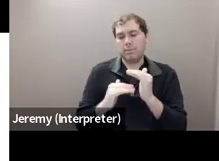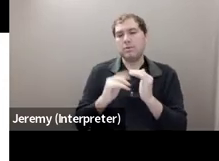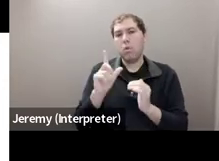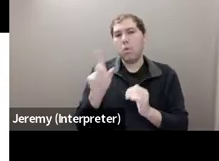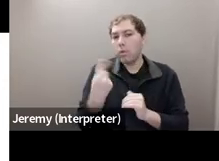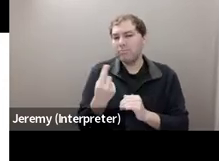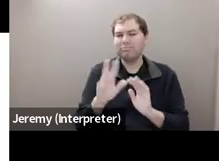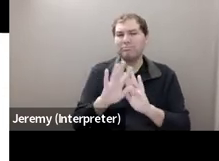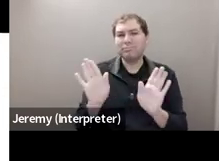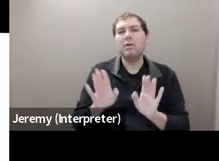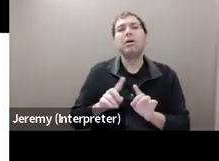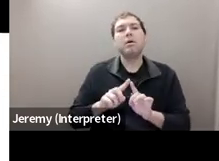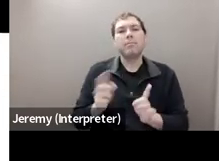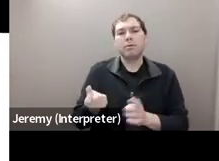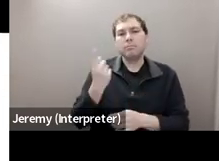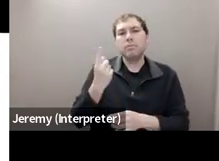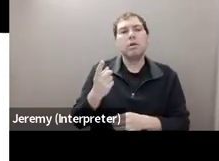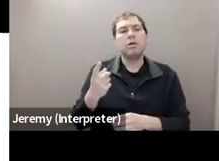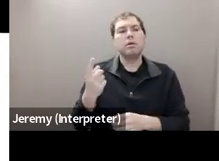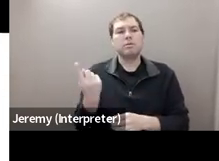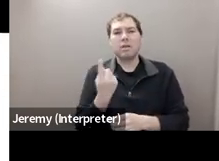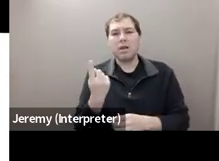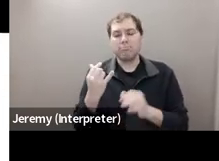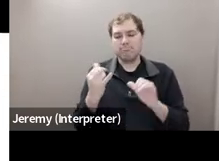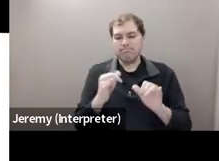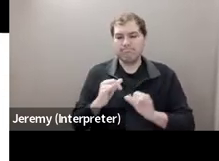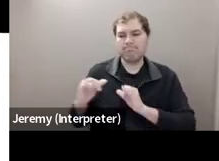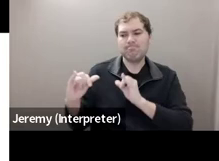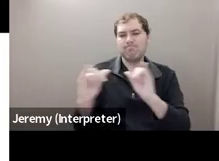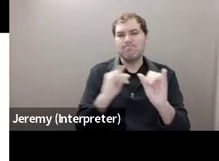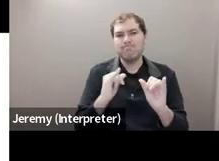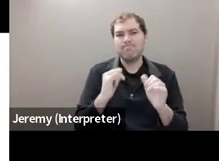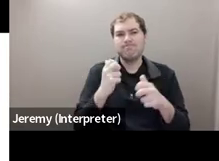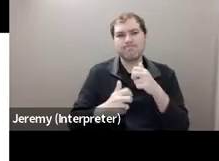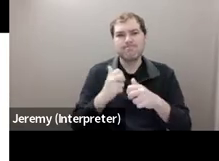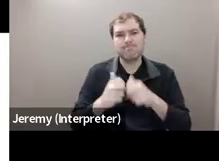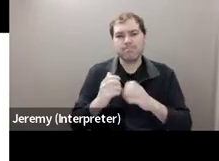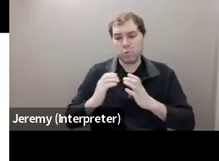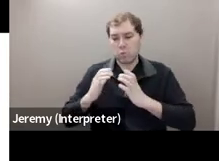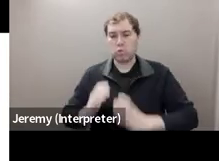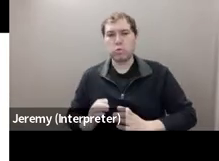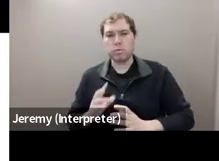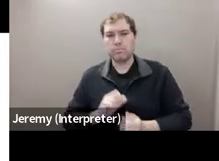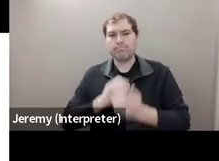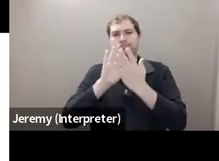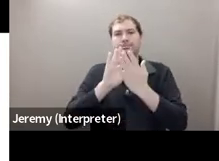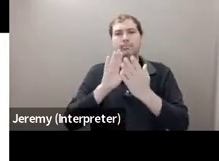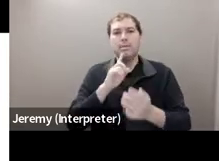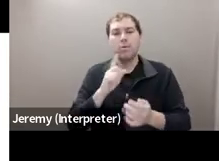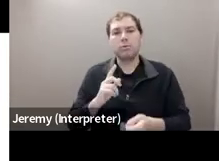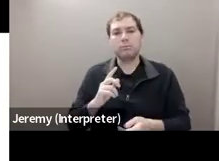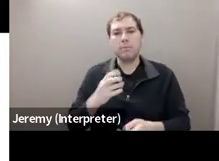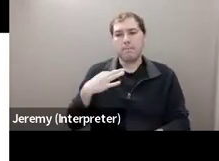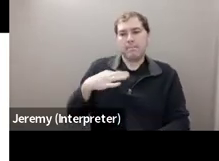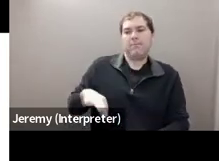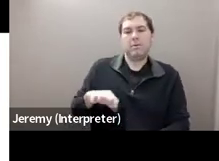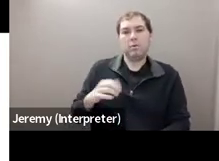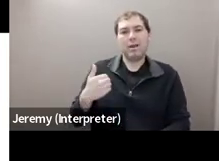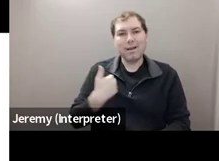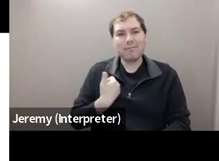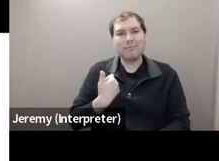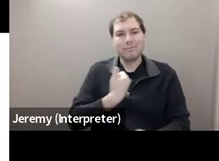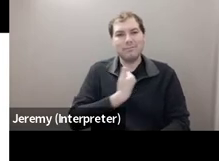Rebecca - APRIL: are what are some of the common issues that consumers run into that really require or benefit them, to have self advocacy skills.